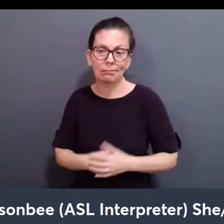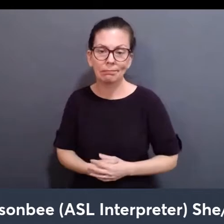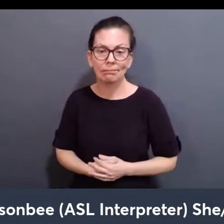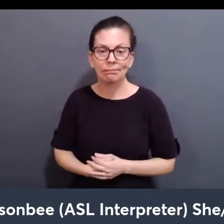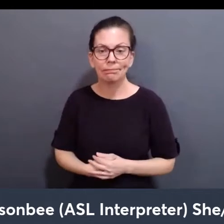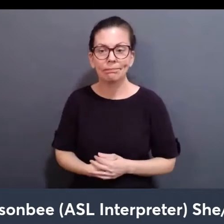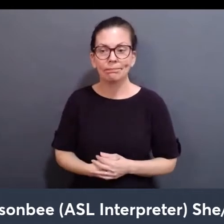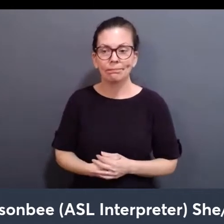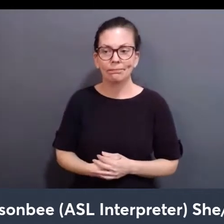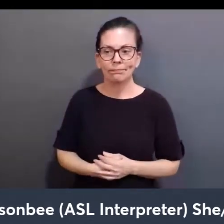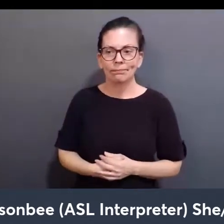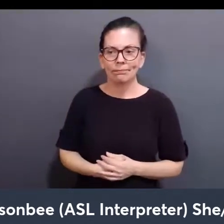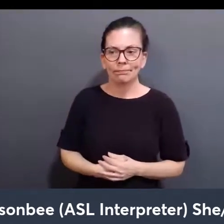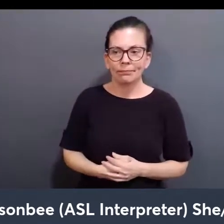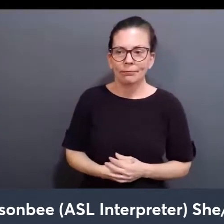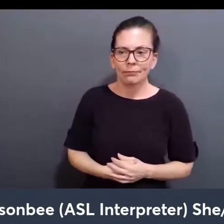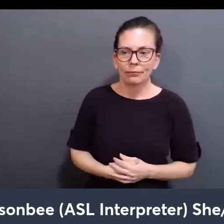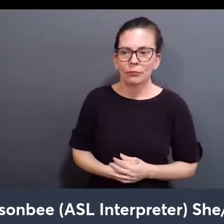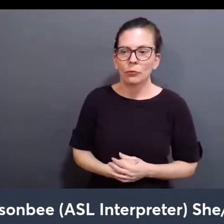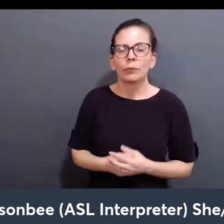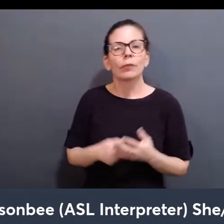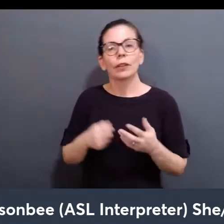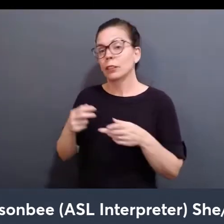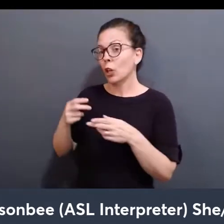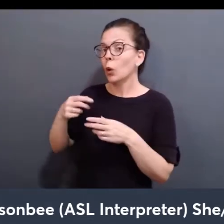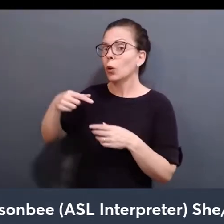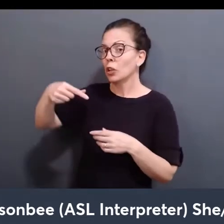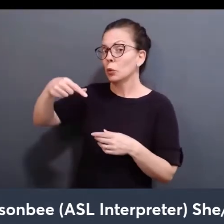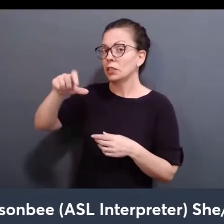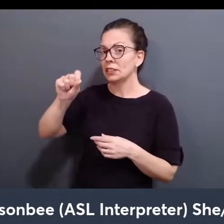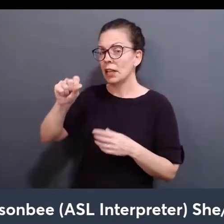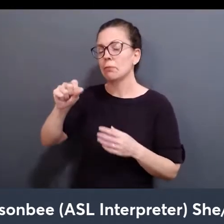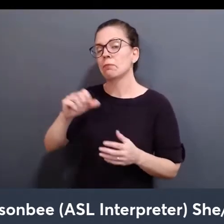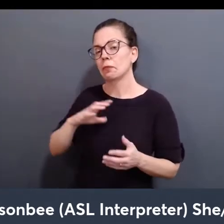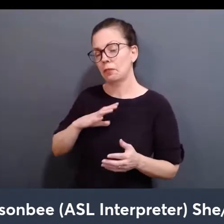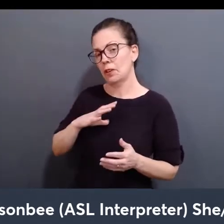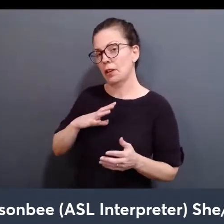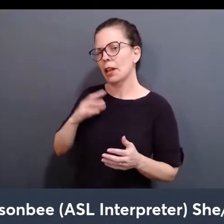All right. So QuickSight, okay. I'm familiar with QuickSight,